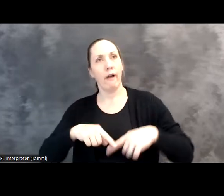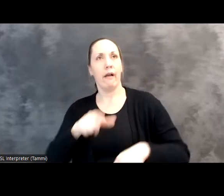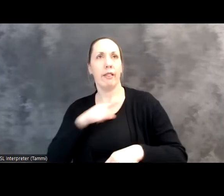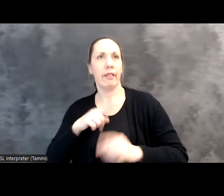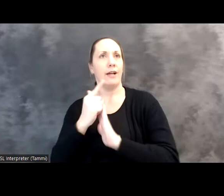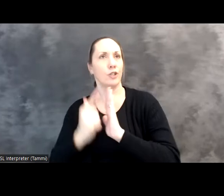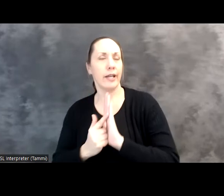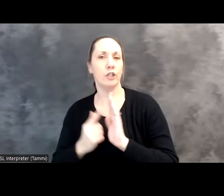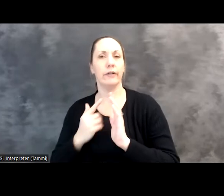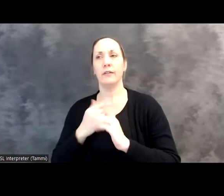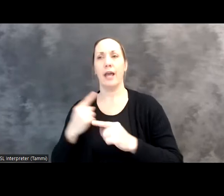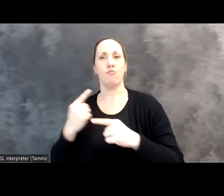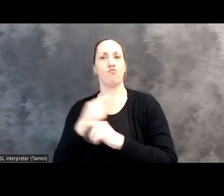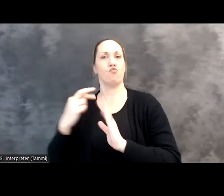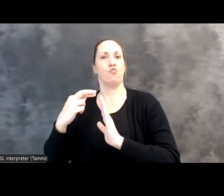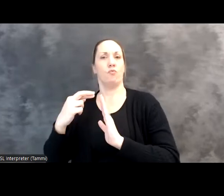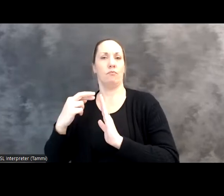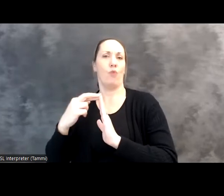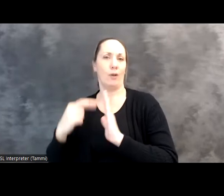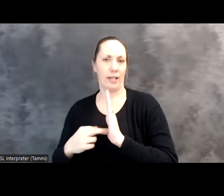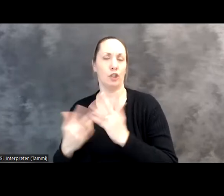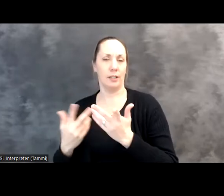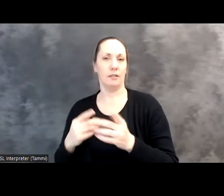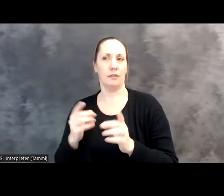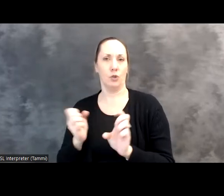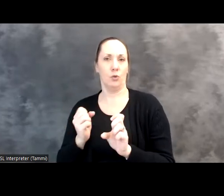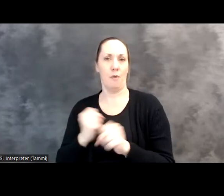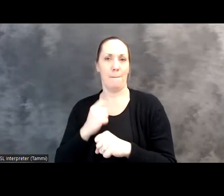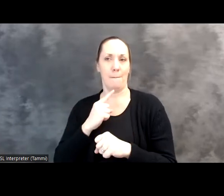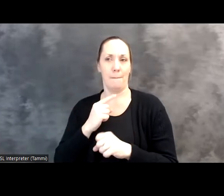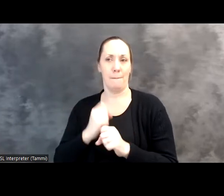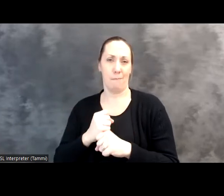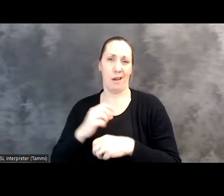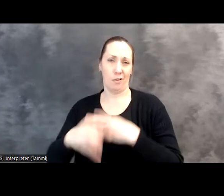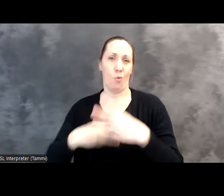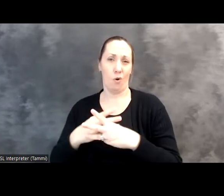in their mind so that we don't have to rely on